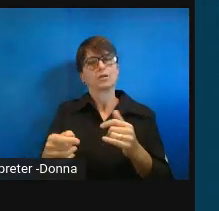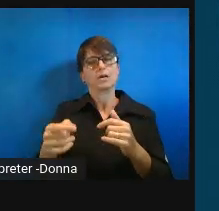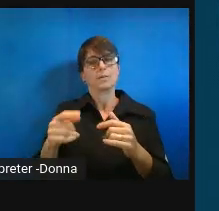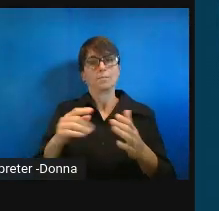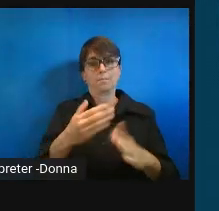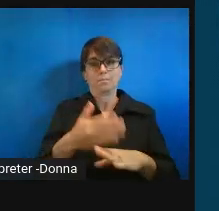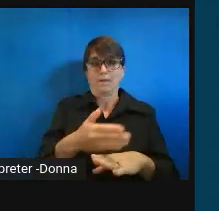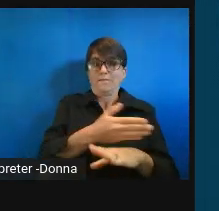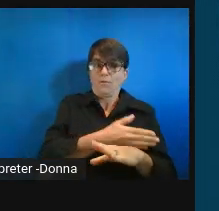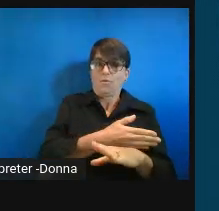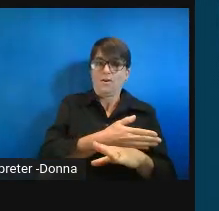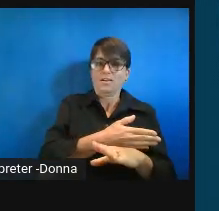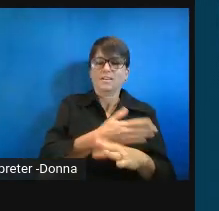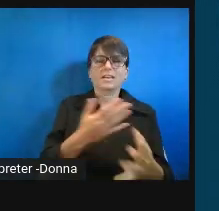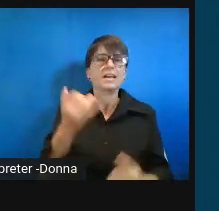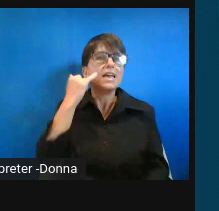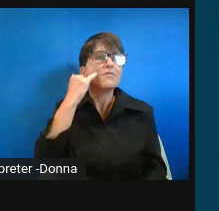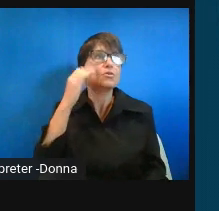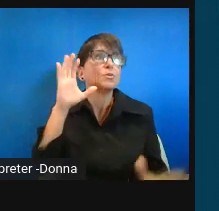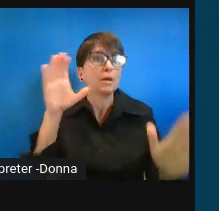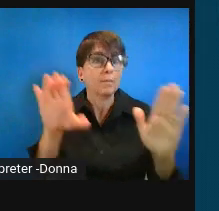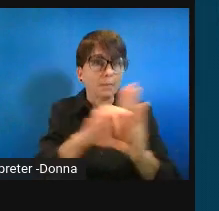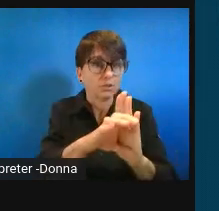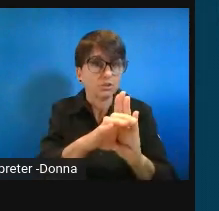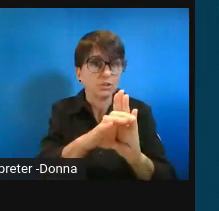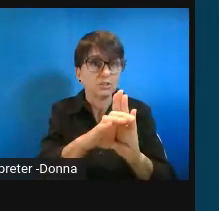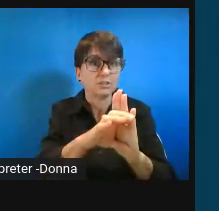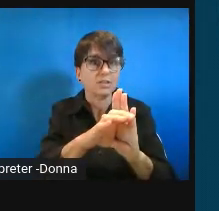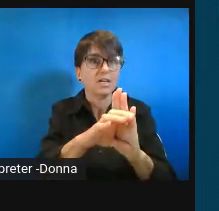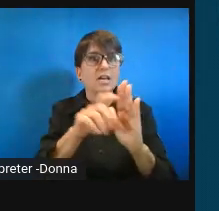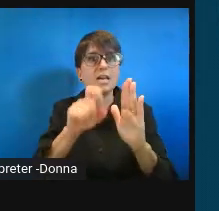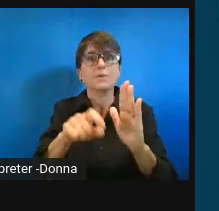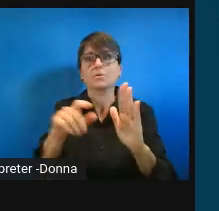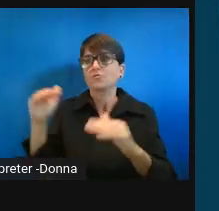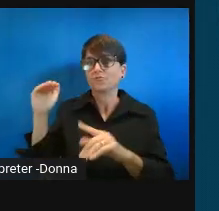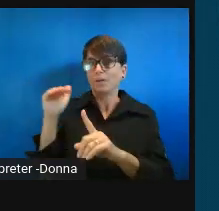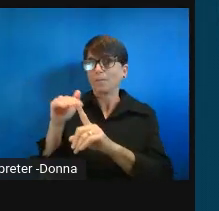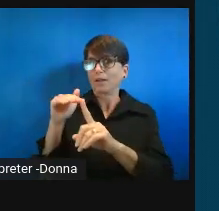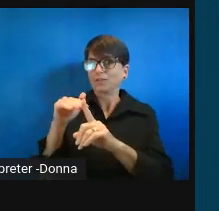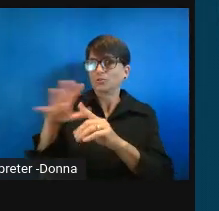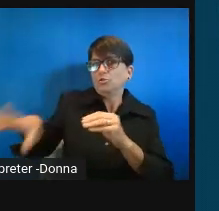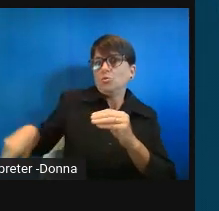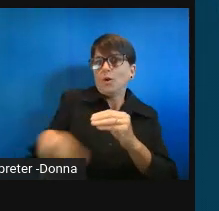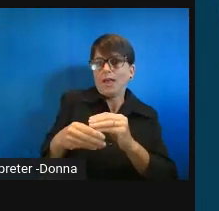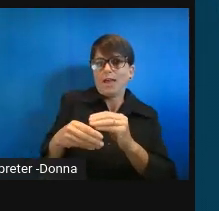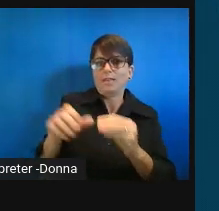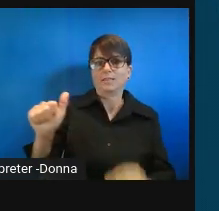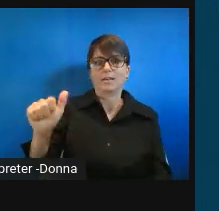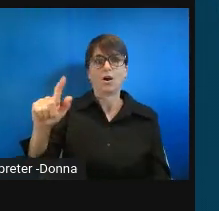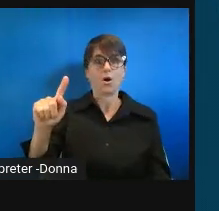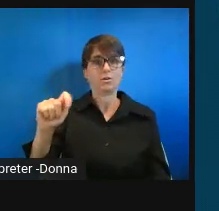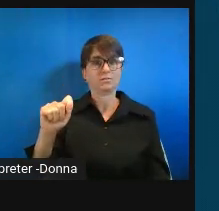If you are tweeting out a photo, it will remind you to add that alt text. It’s a big win. On Instagram it's a bit hidden.